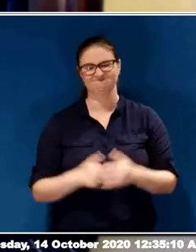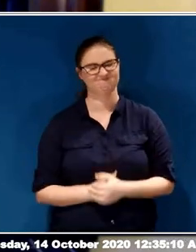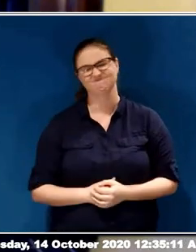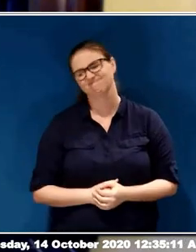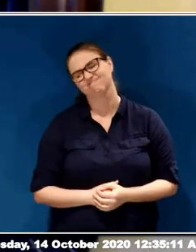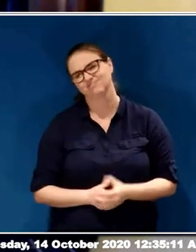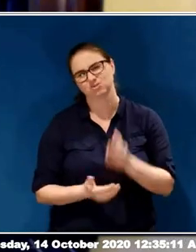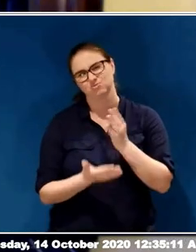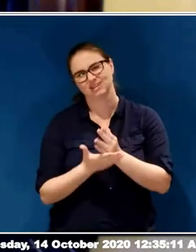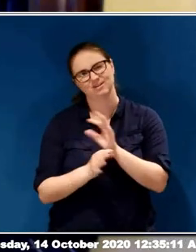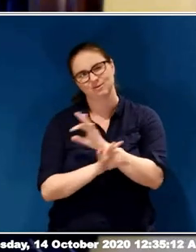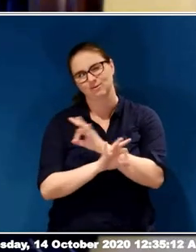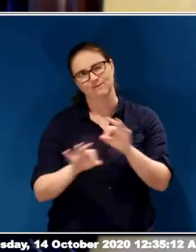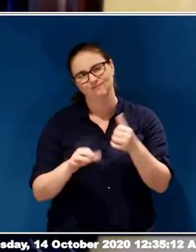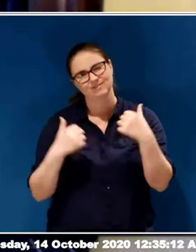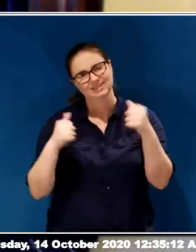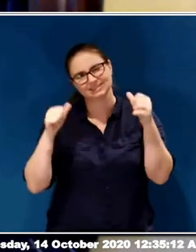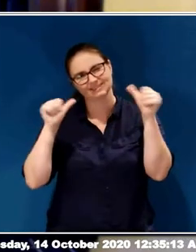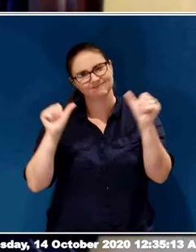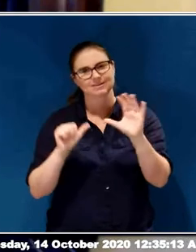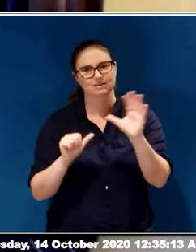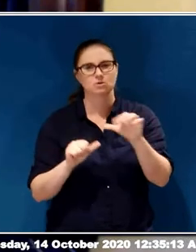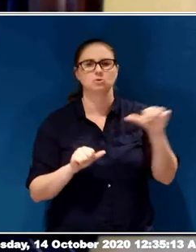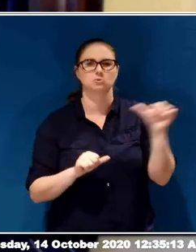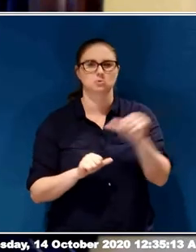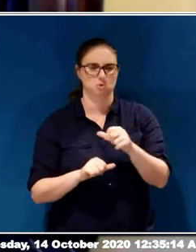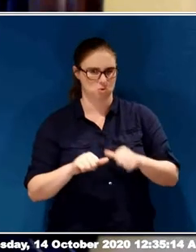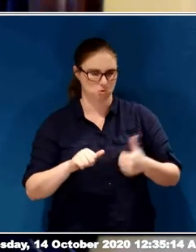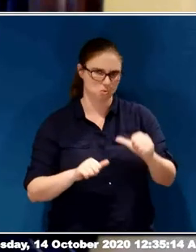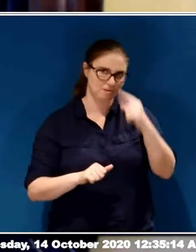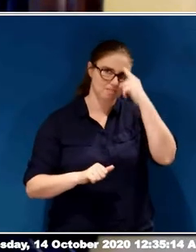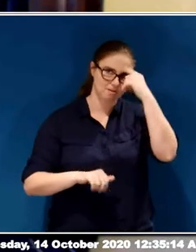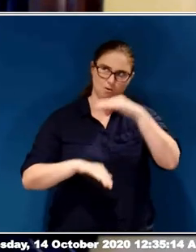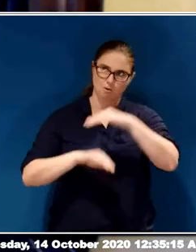holistic model. For example, in the evidence we heard for a student who was